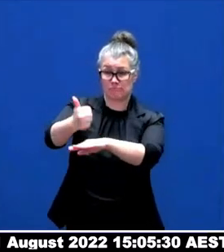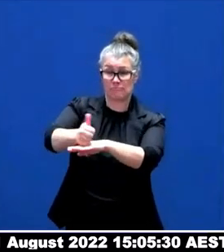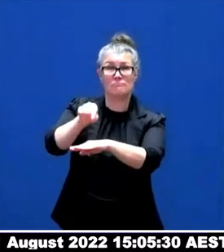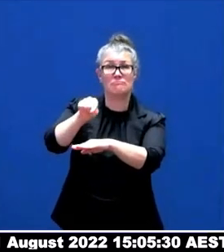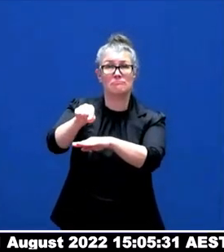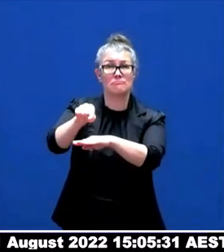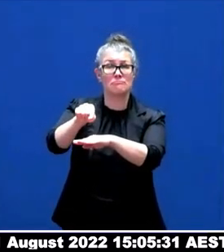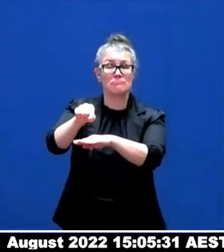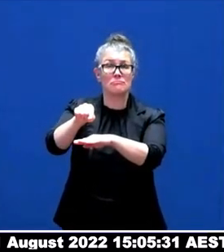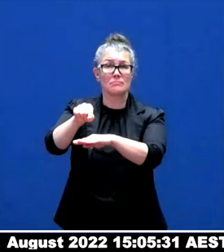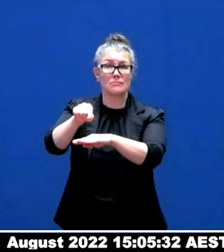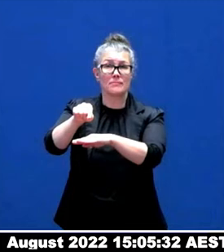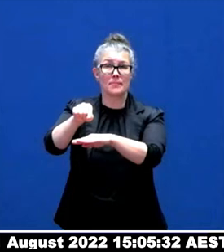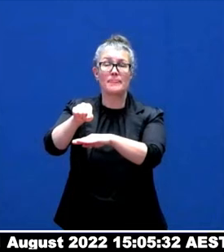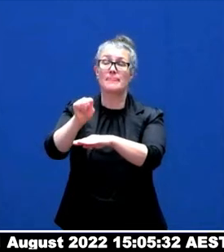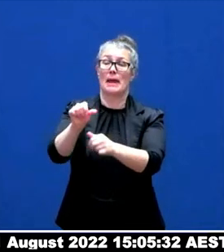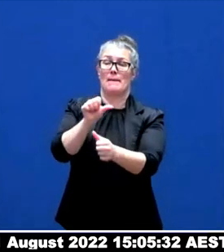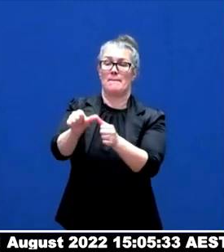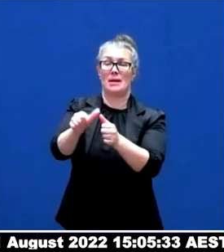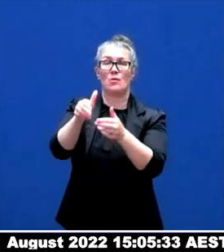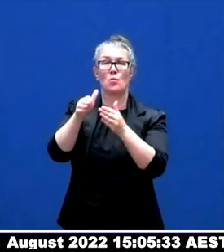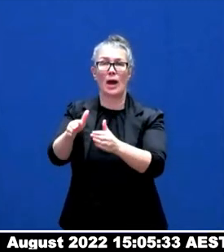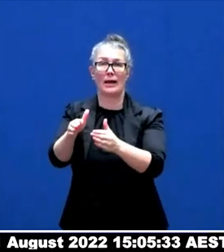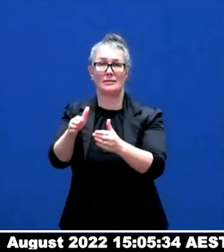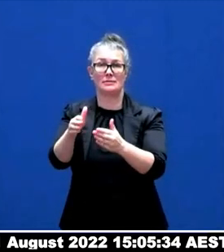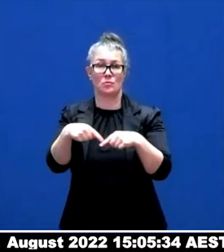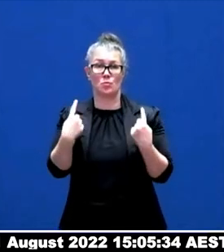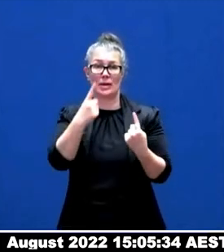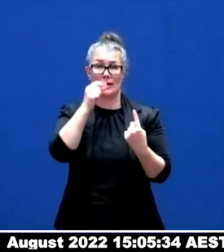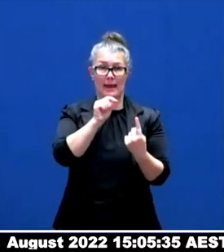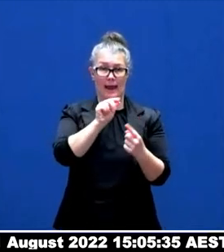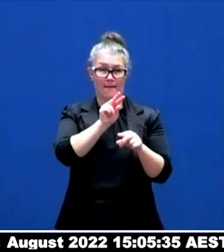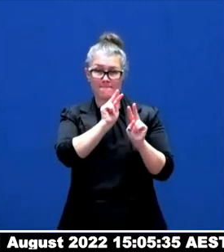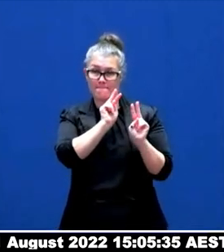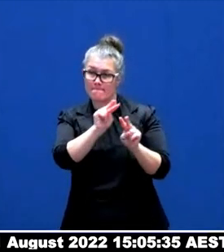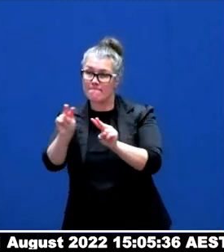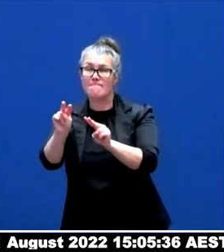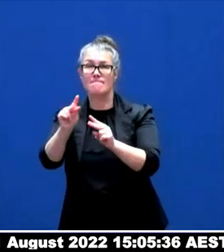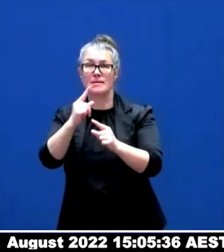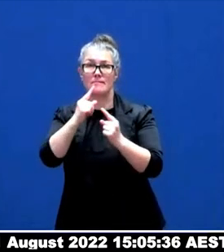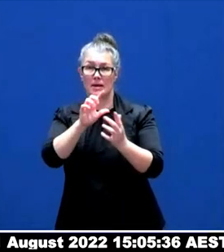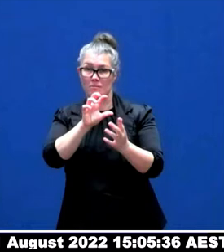the year will have much better ability for us to capture that type of information readily at hand.